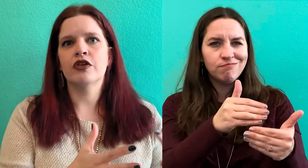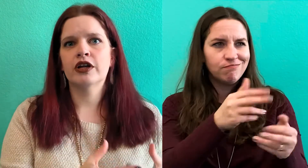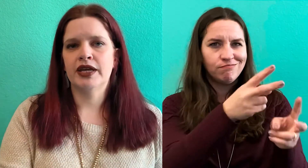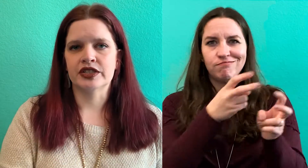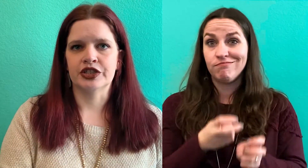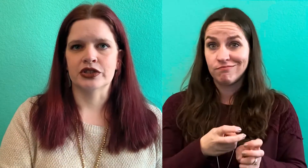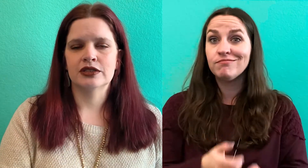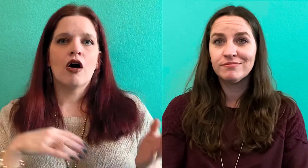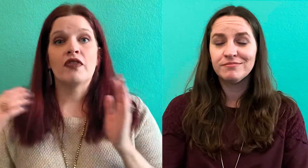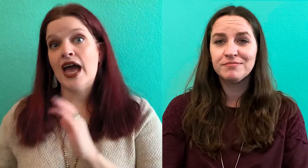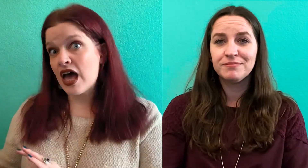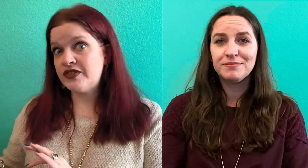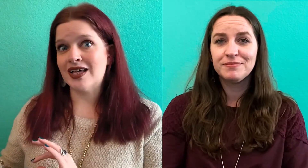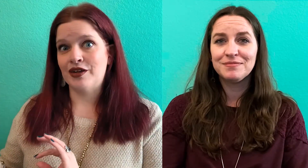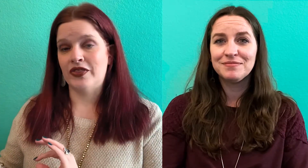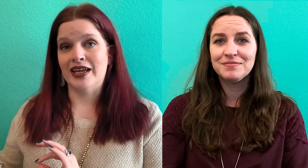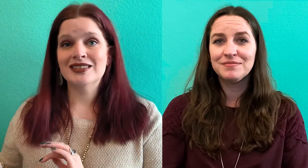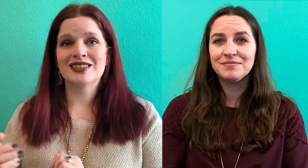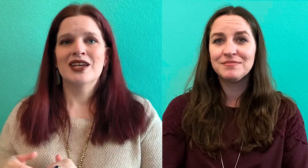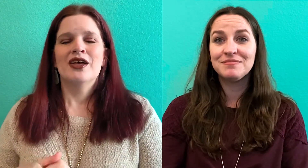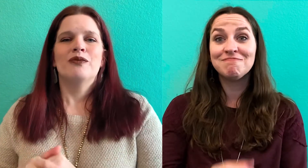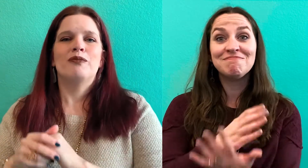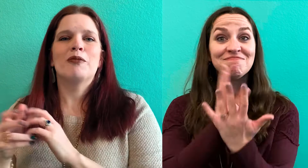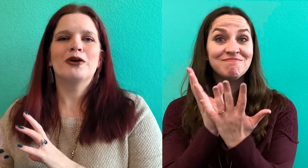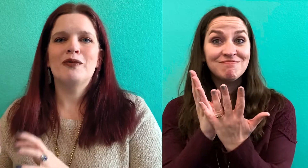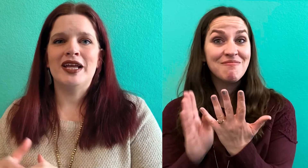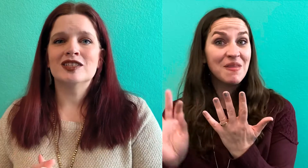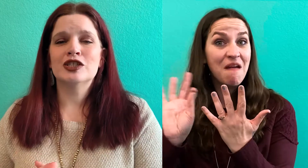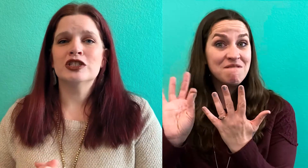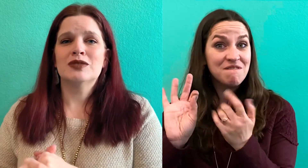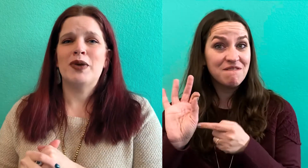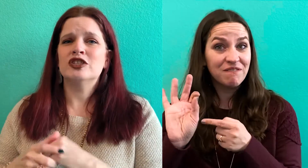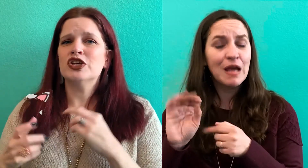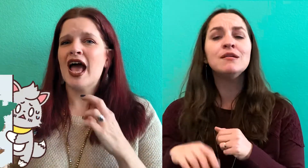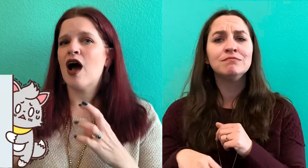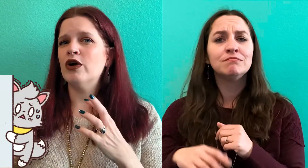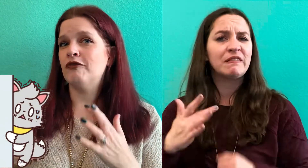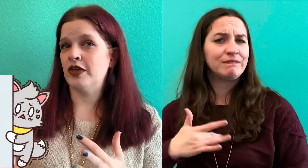how they're going to make decisions. On the F side of things people are going to make decisions based on how it feels to make